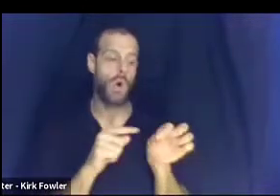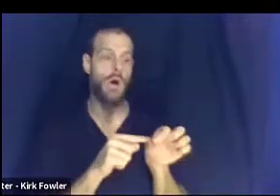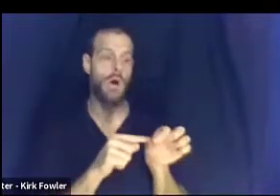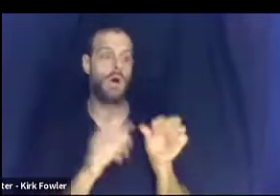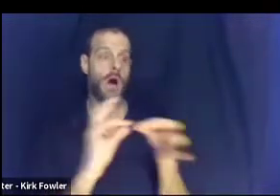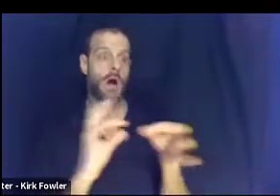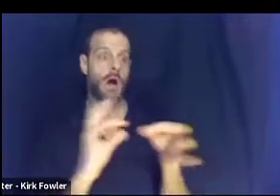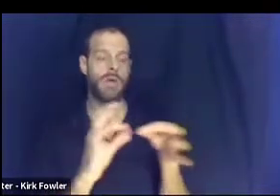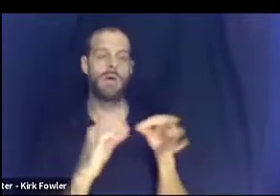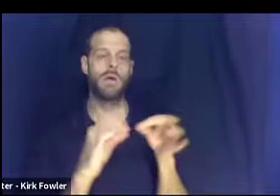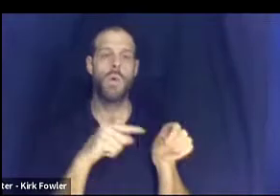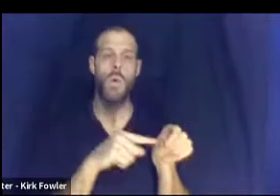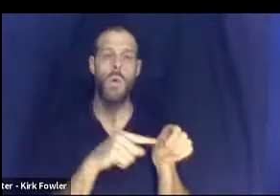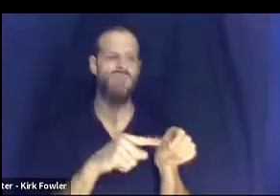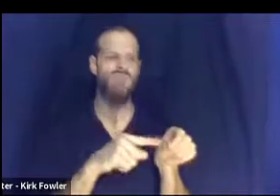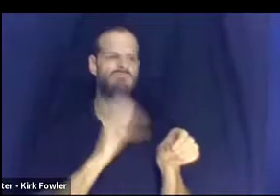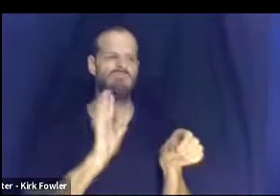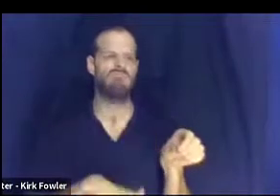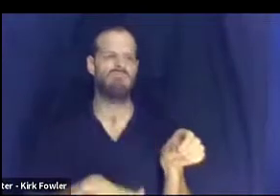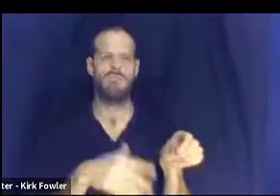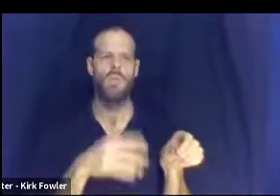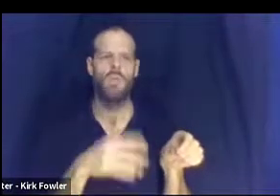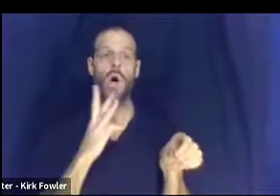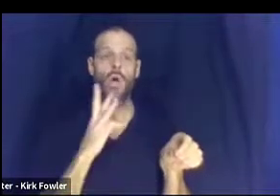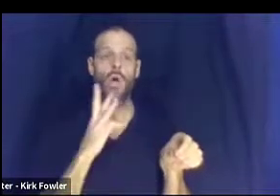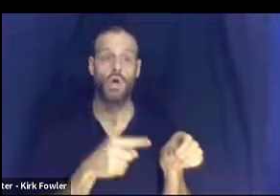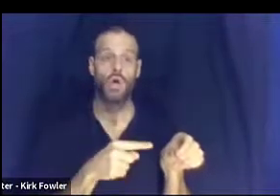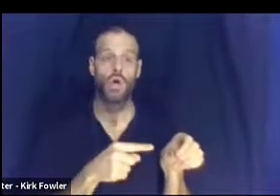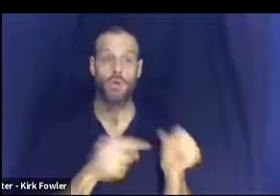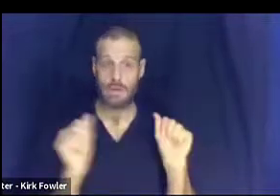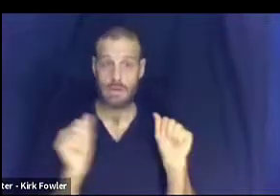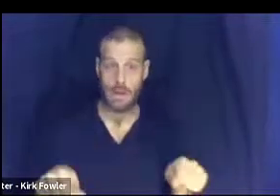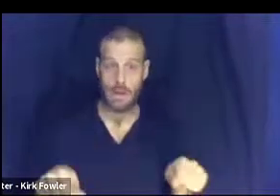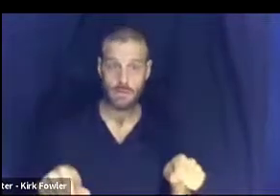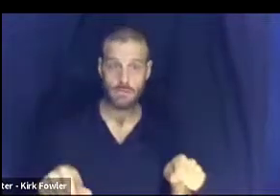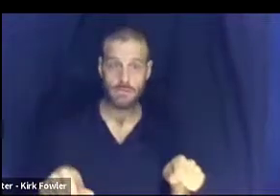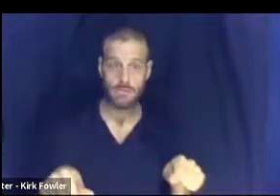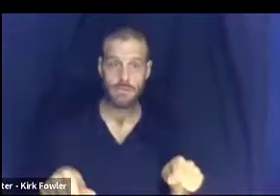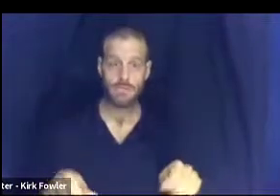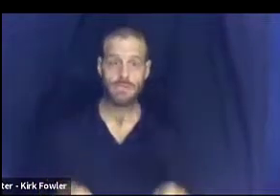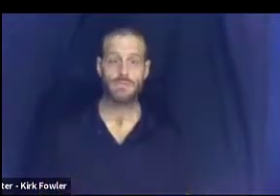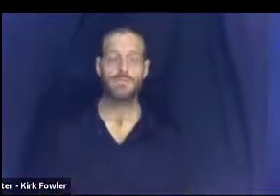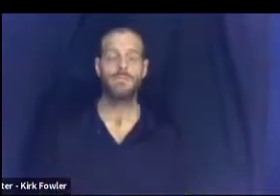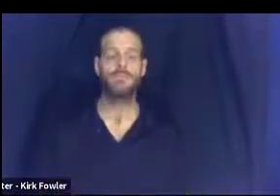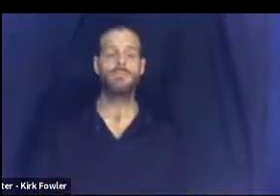Okay. And obviously, we have a range of concreteness